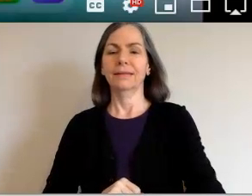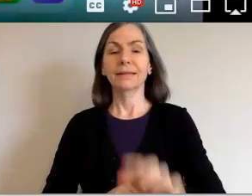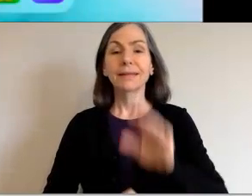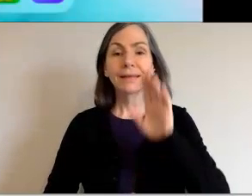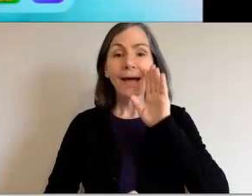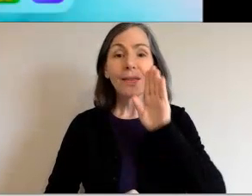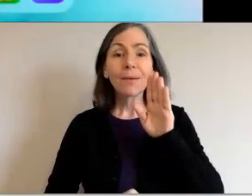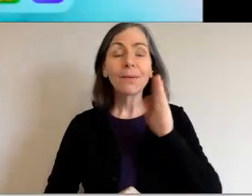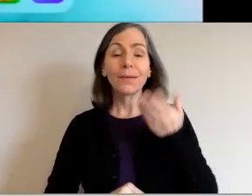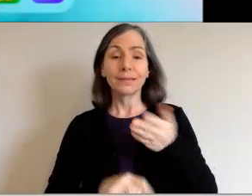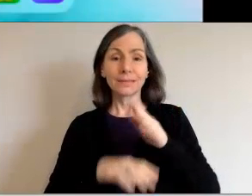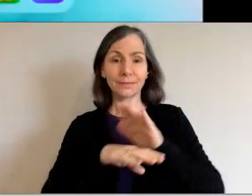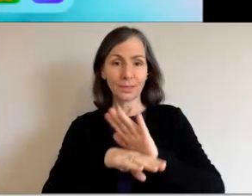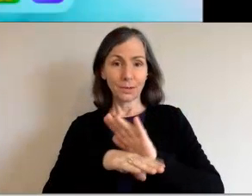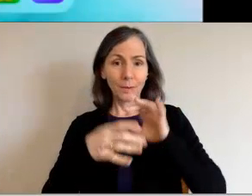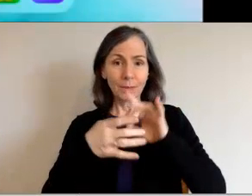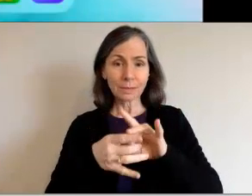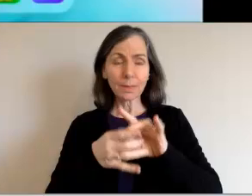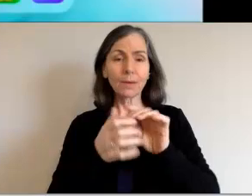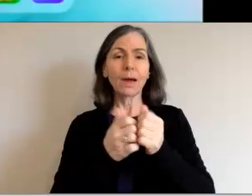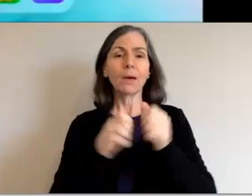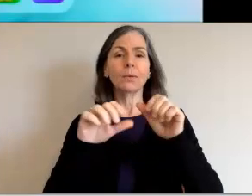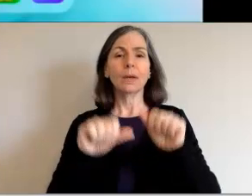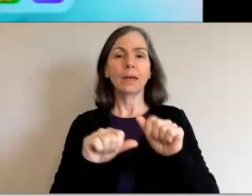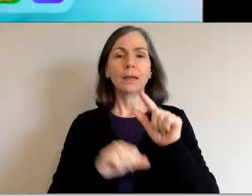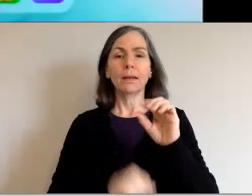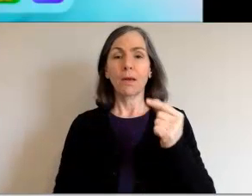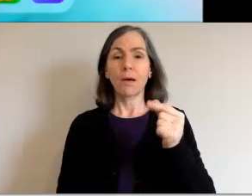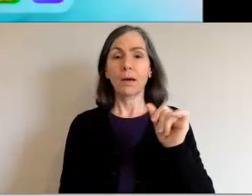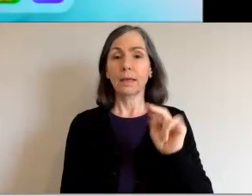Video on how to log into your ST Math.